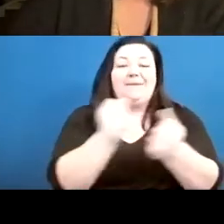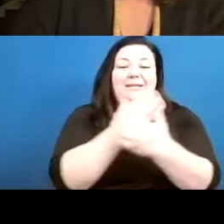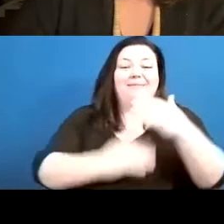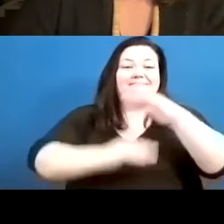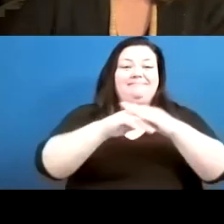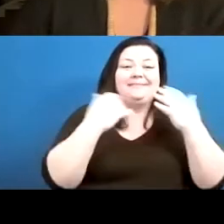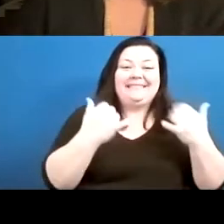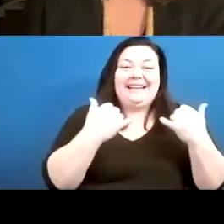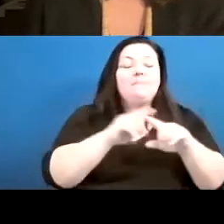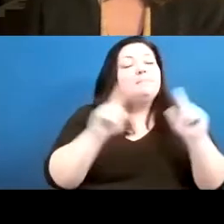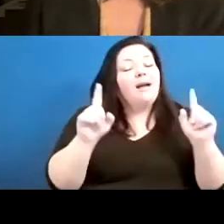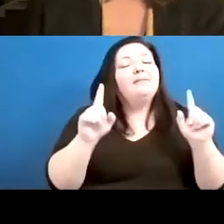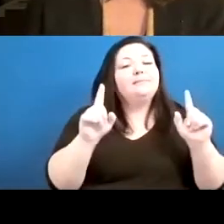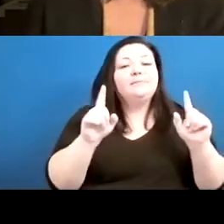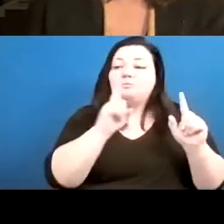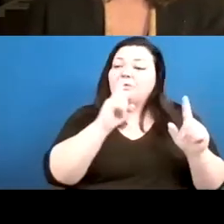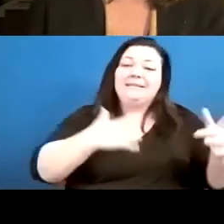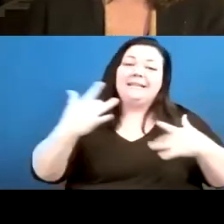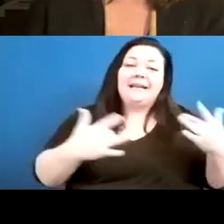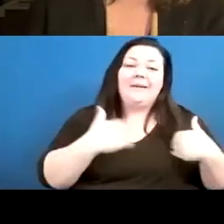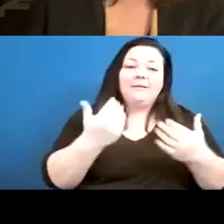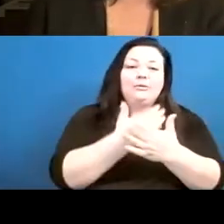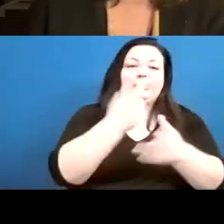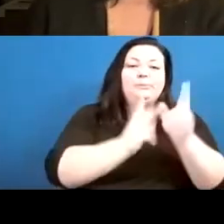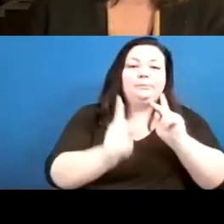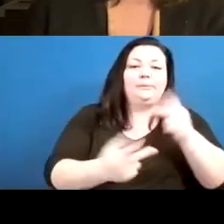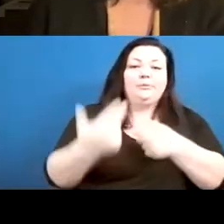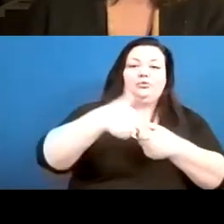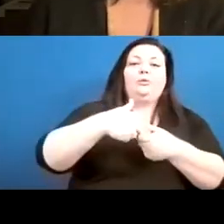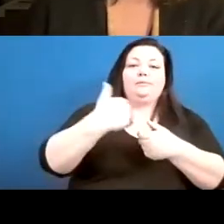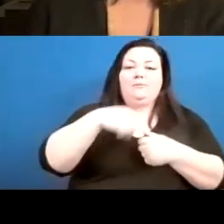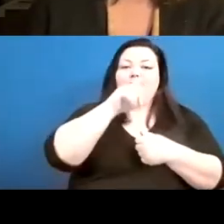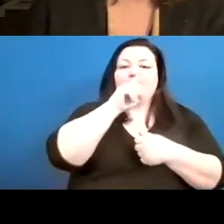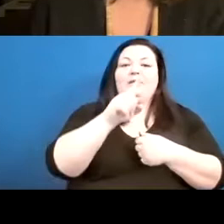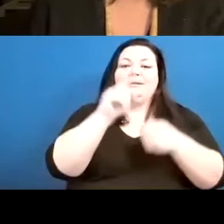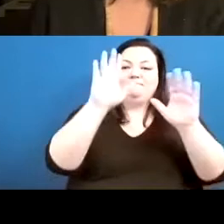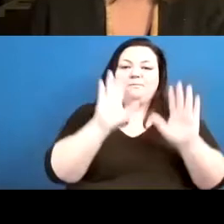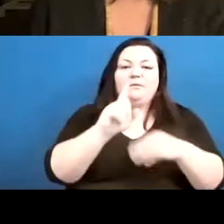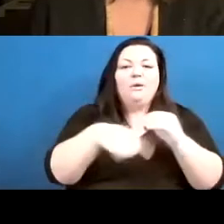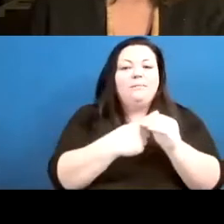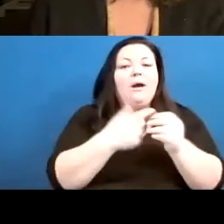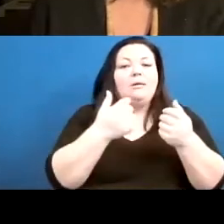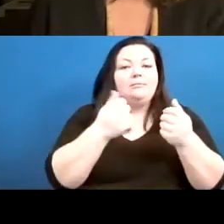always excited to have new people join us, um, which is something that's really wonderful about being able to do this online, um, so